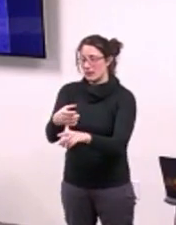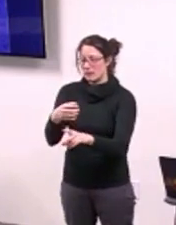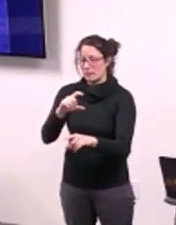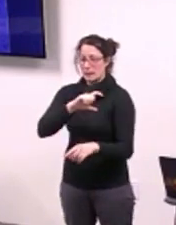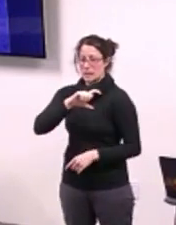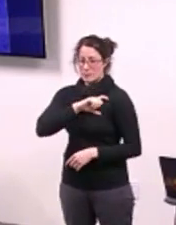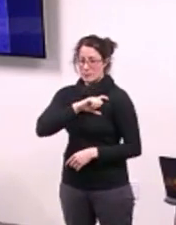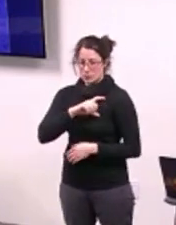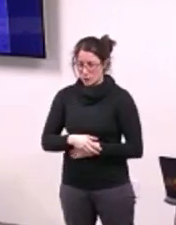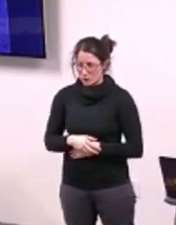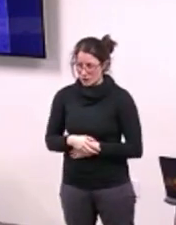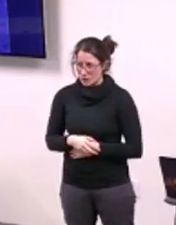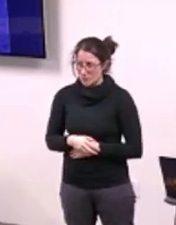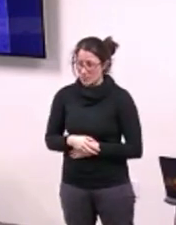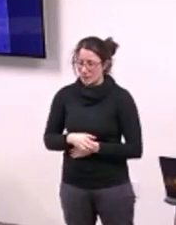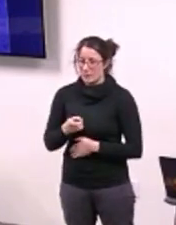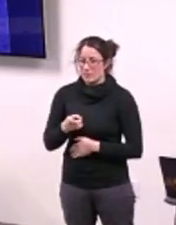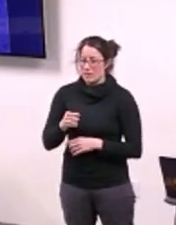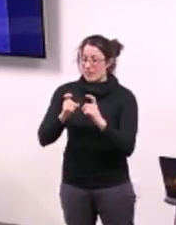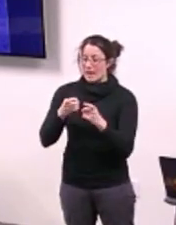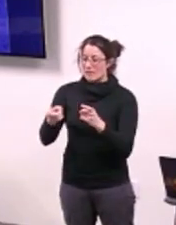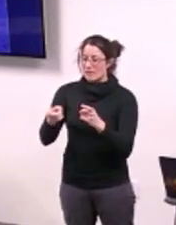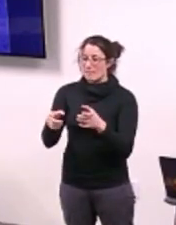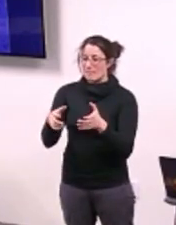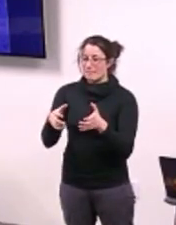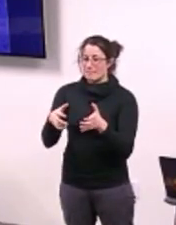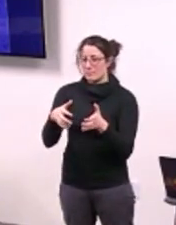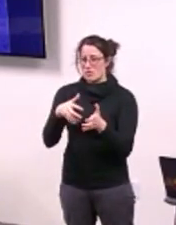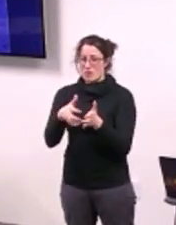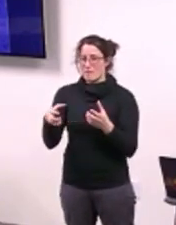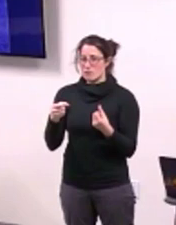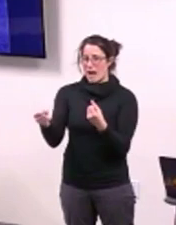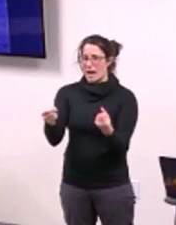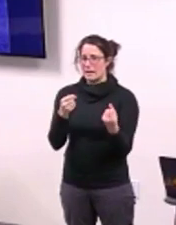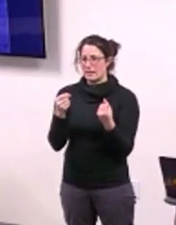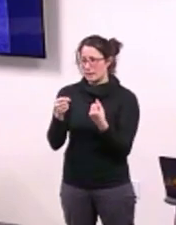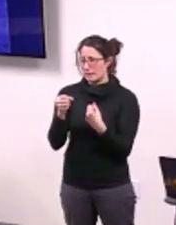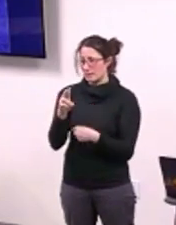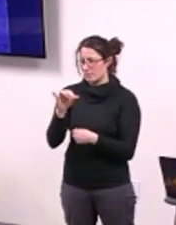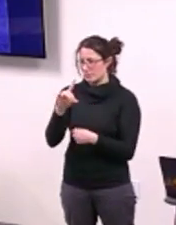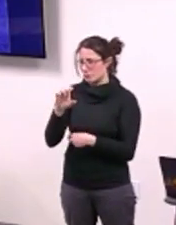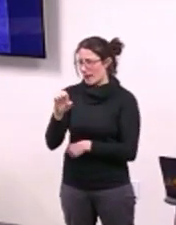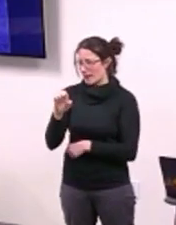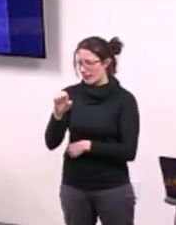He was given what we call a rough ride. I don't know if you know what a rough ride is with the cops.